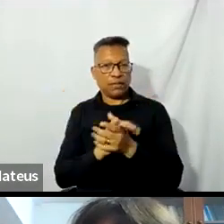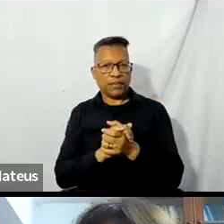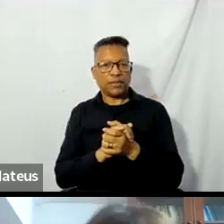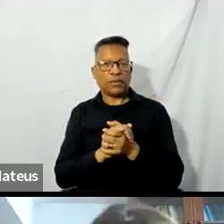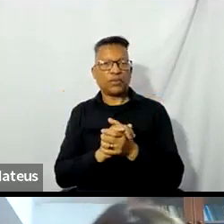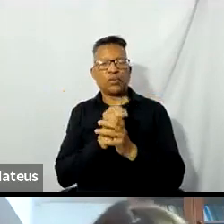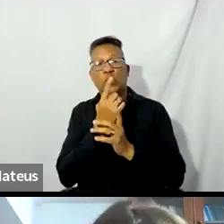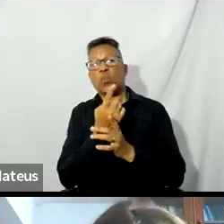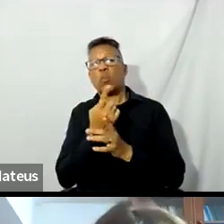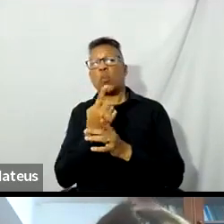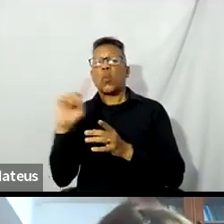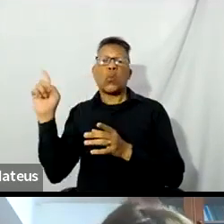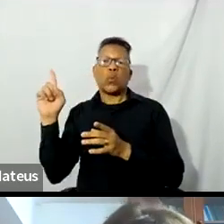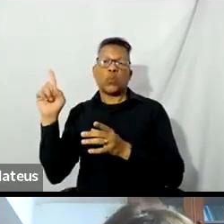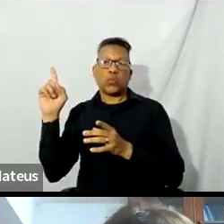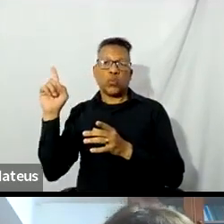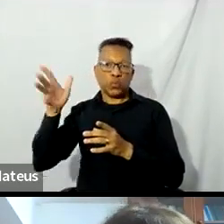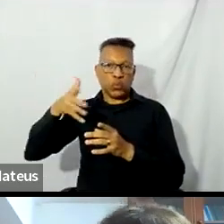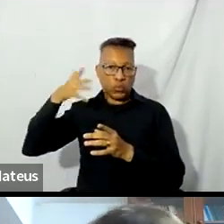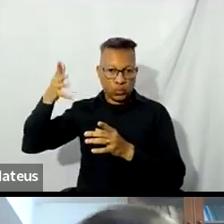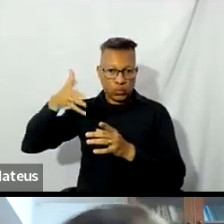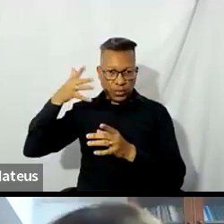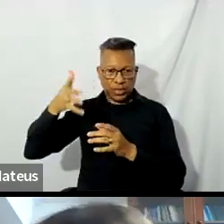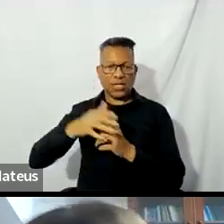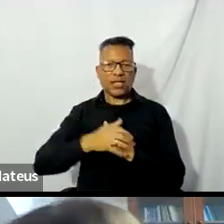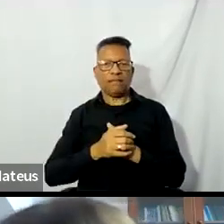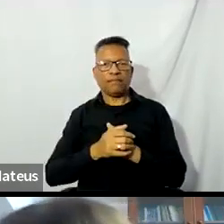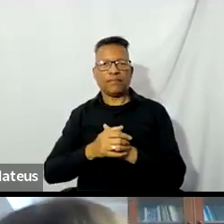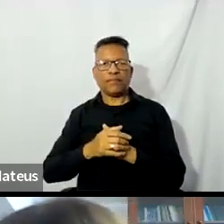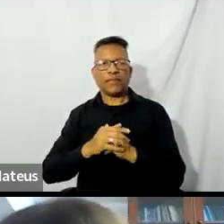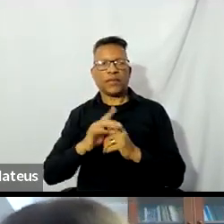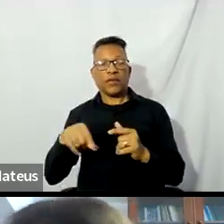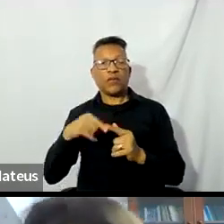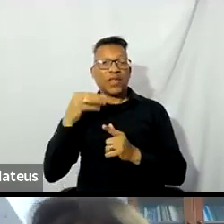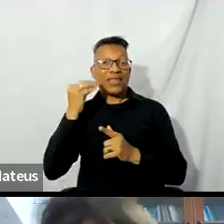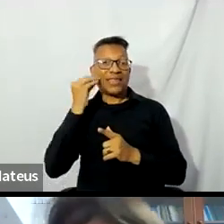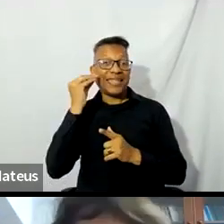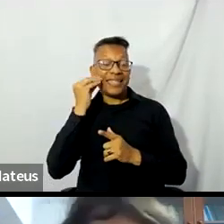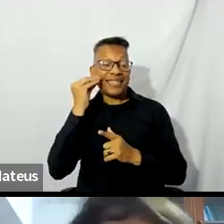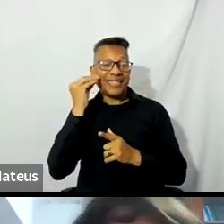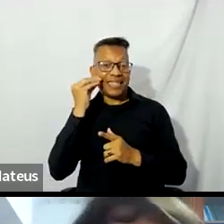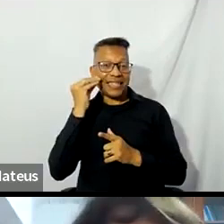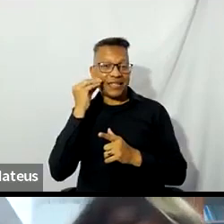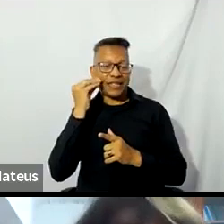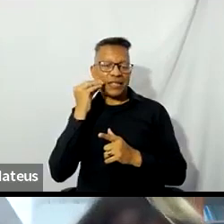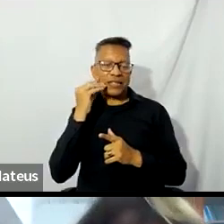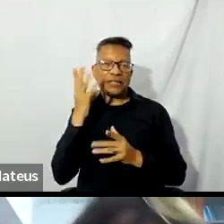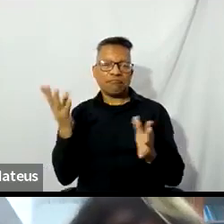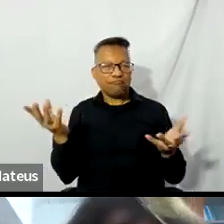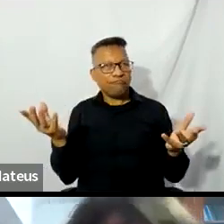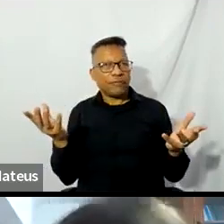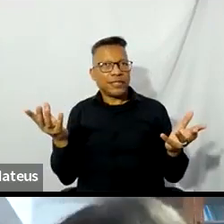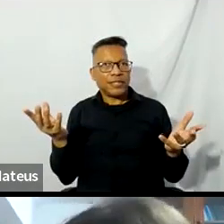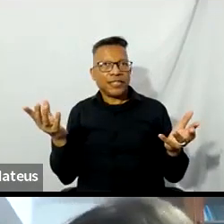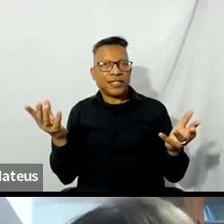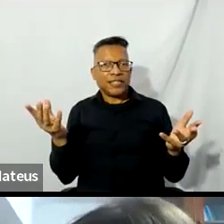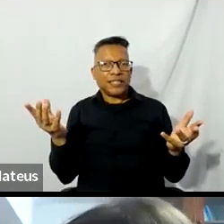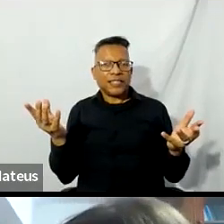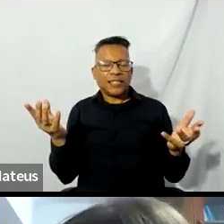the final summing off Well dry bye Well, dry, perhaps hopelessly Well dry, perhaps hopelessly to to